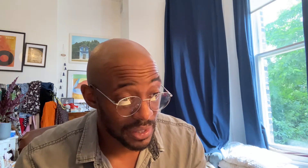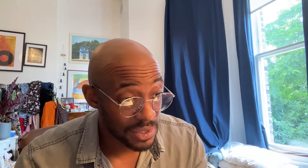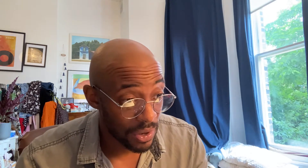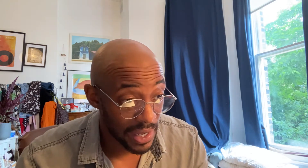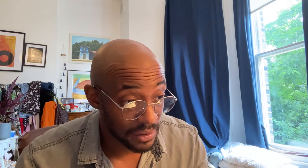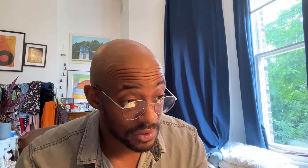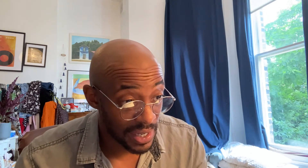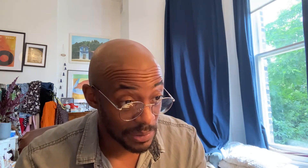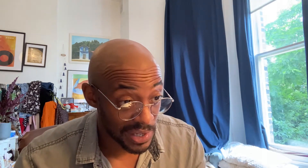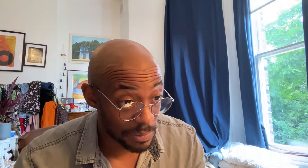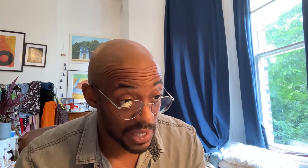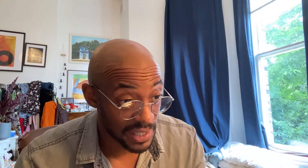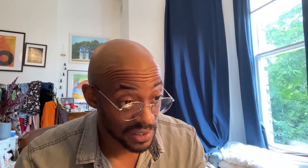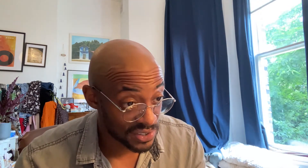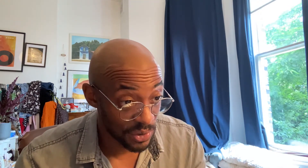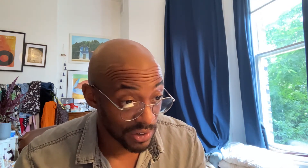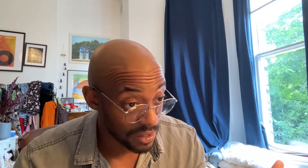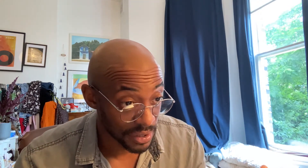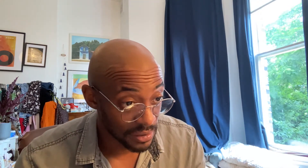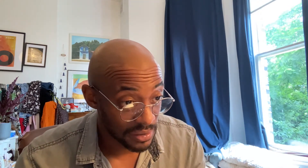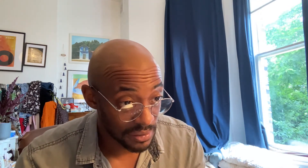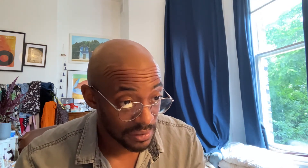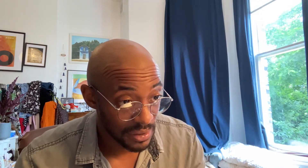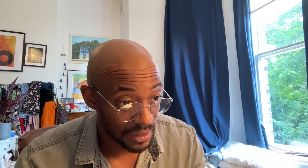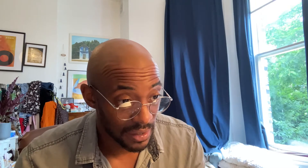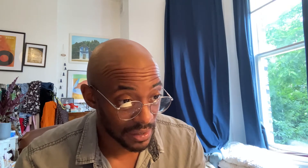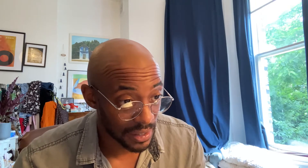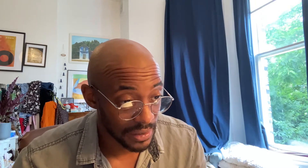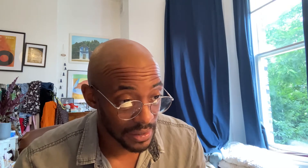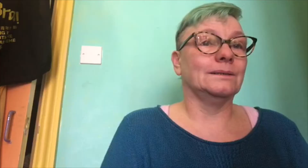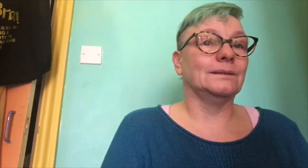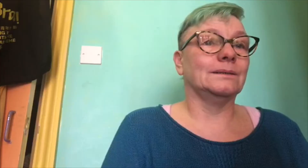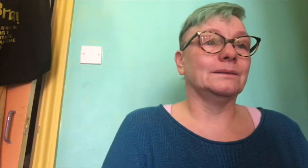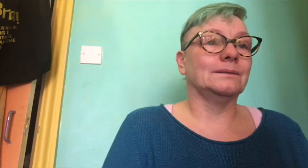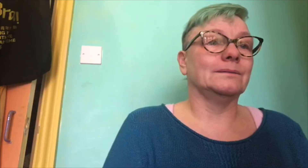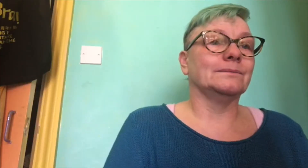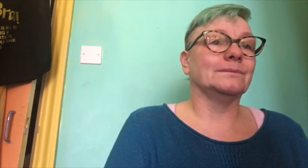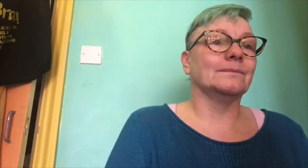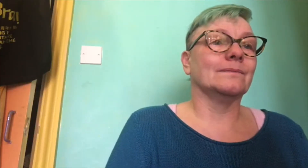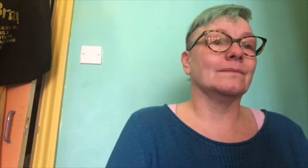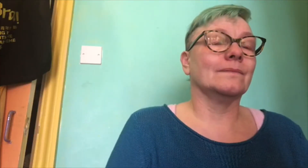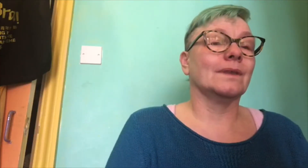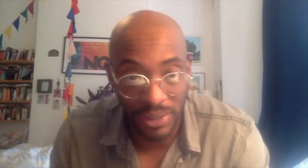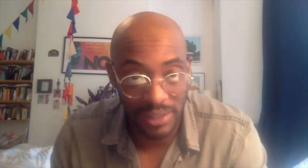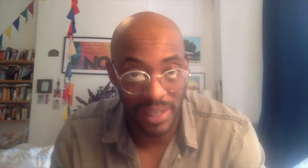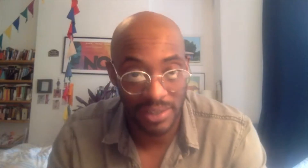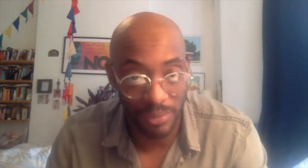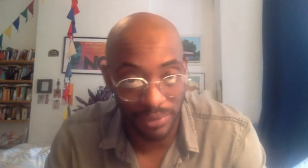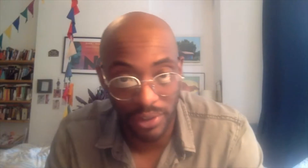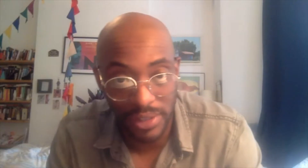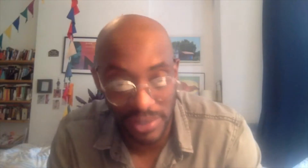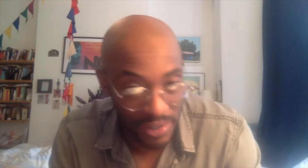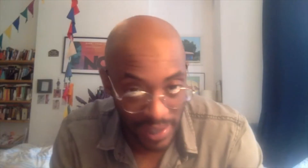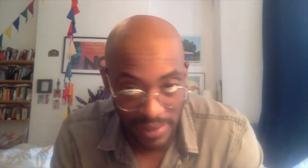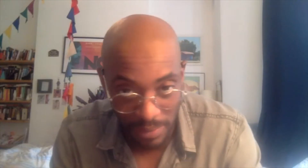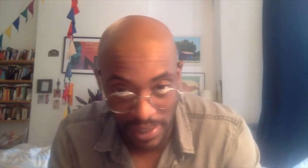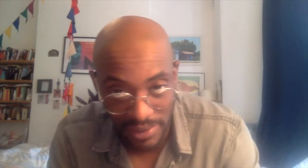That's why Shakespeare's plays are still relevant - I, I think. I mean, your connection with Laura's Juliet speech